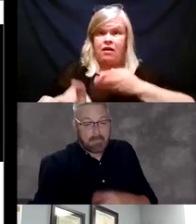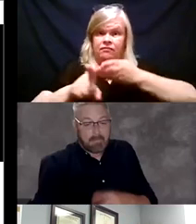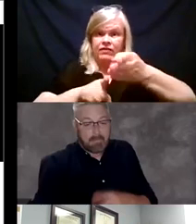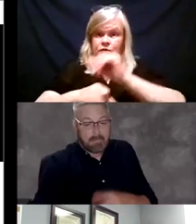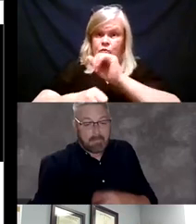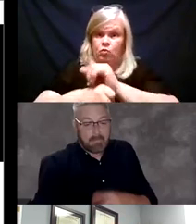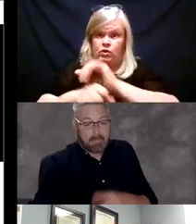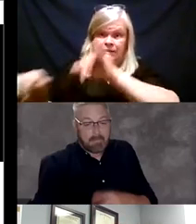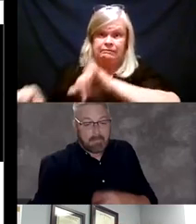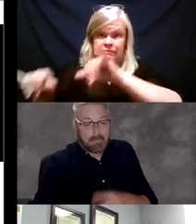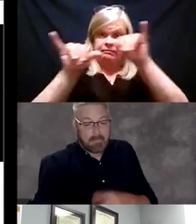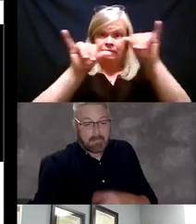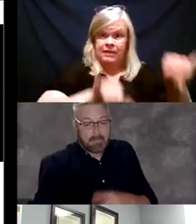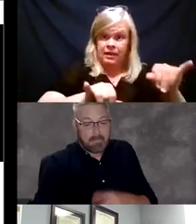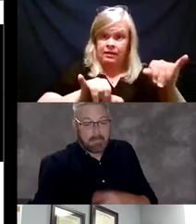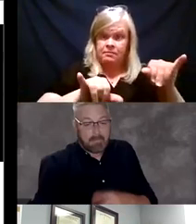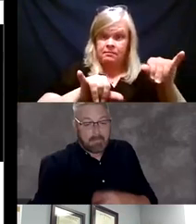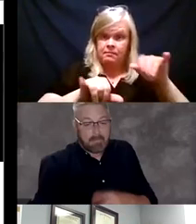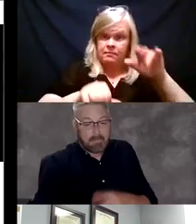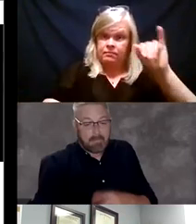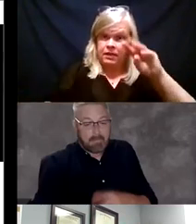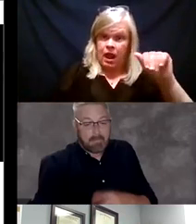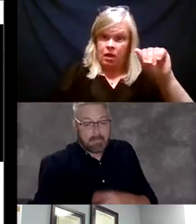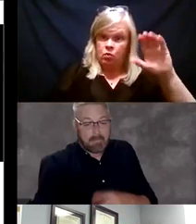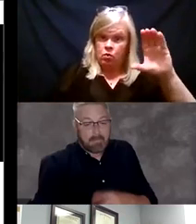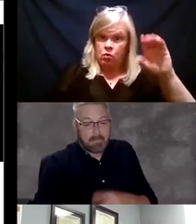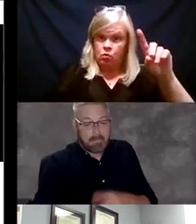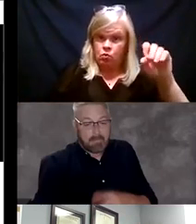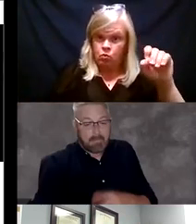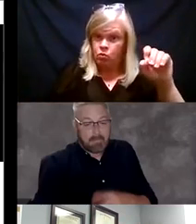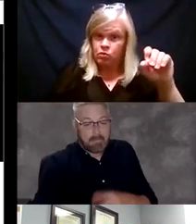GOING TO BE -- IT'S PROBABLY NOT THE SAME AS WHAT THE IOWA CODE